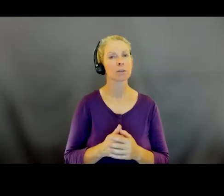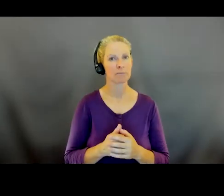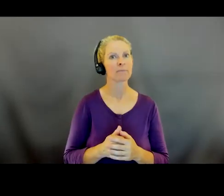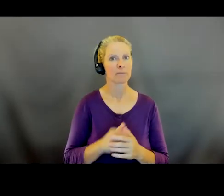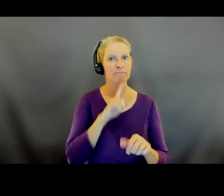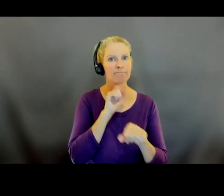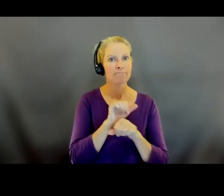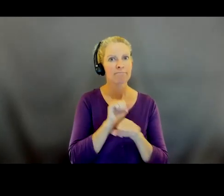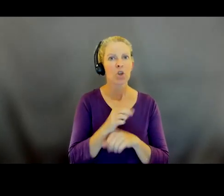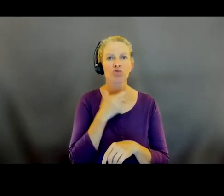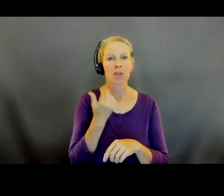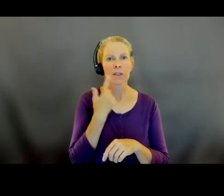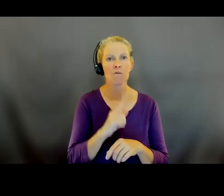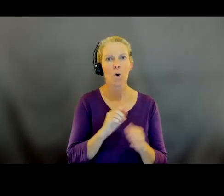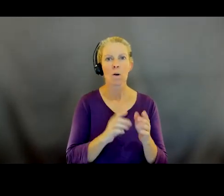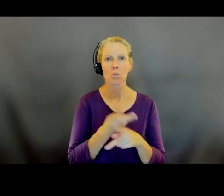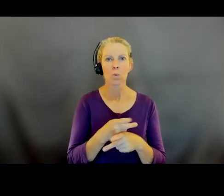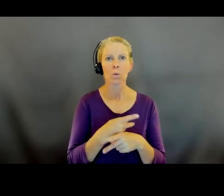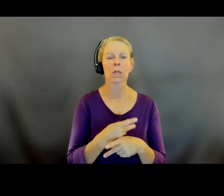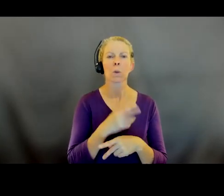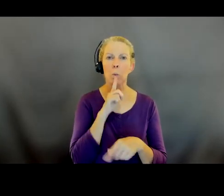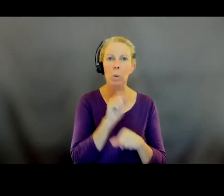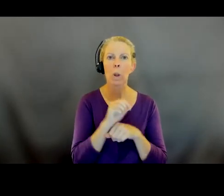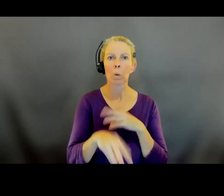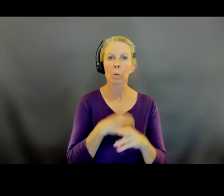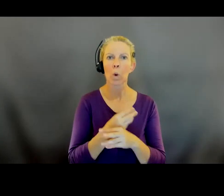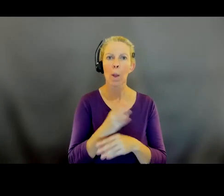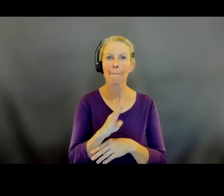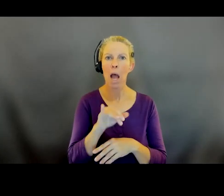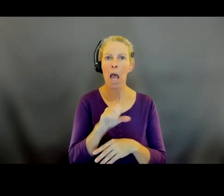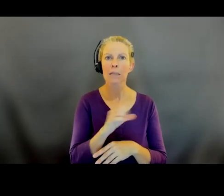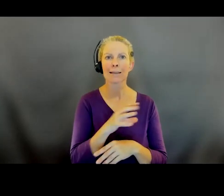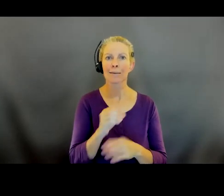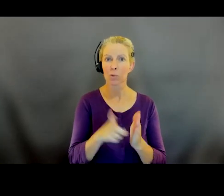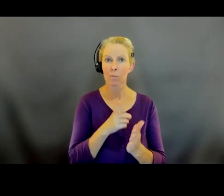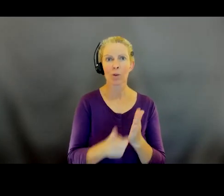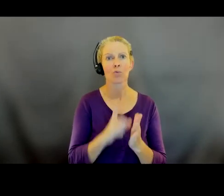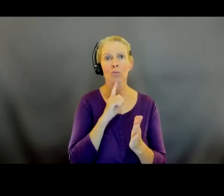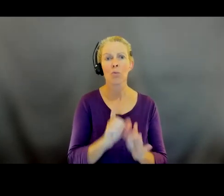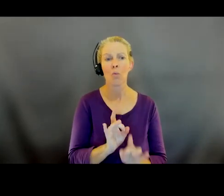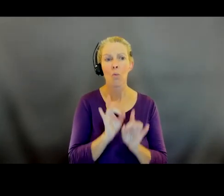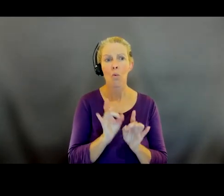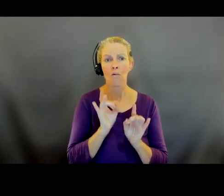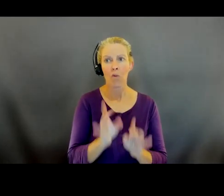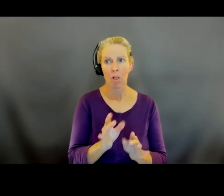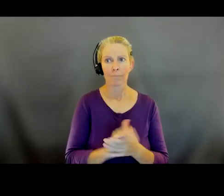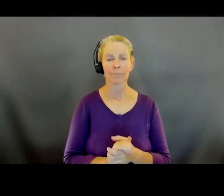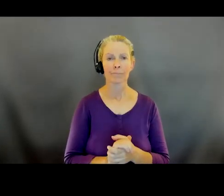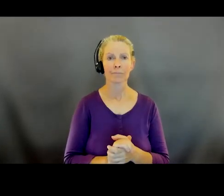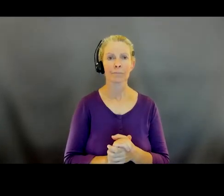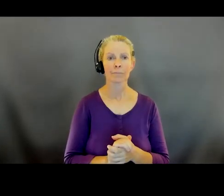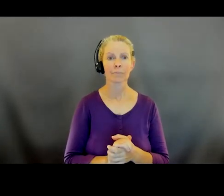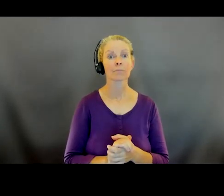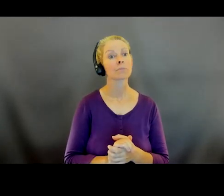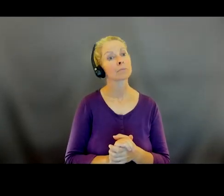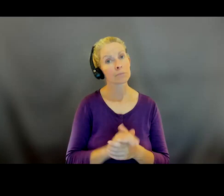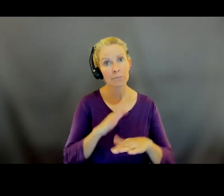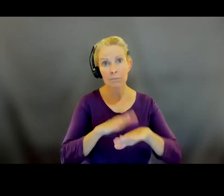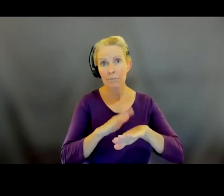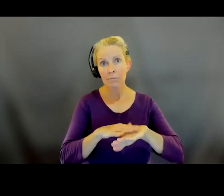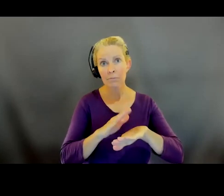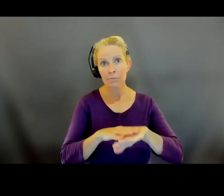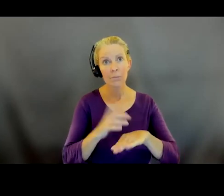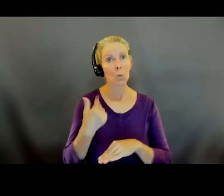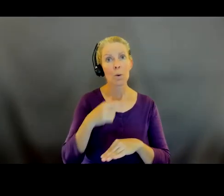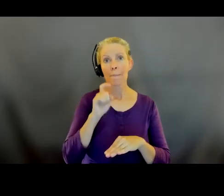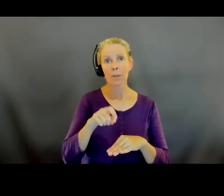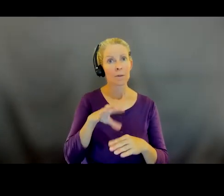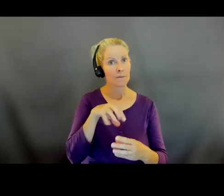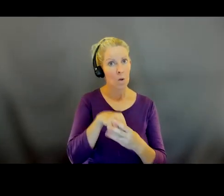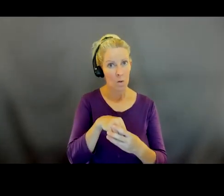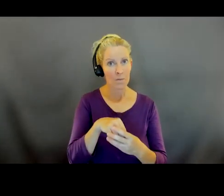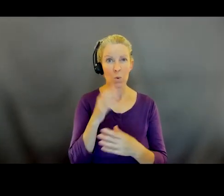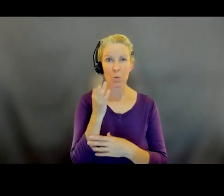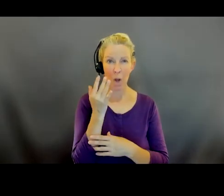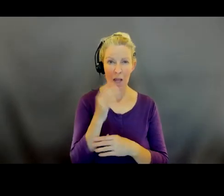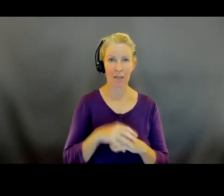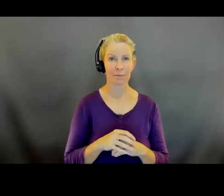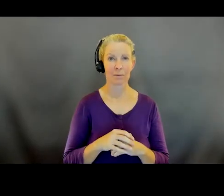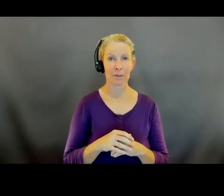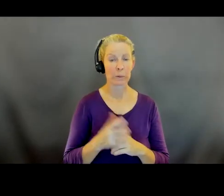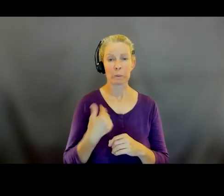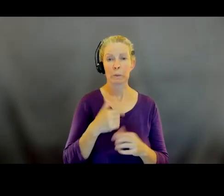discrimination is horrible. And, y'all, we have to be involved to make sure that doesn't happen. We